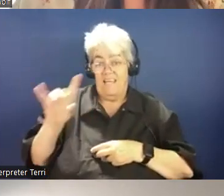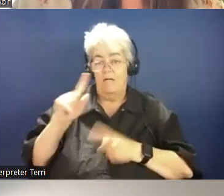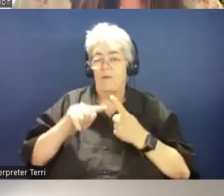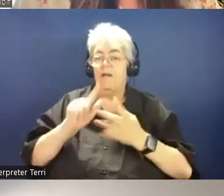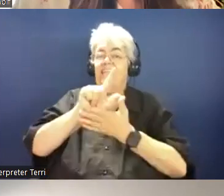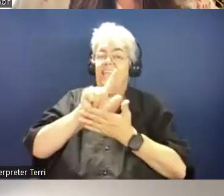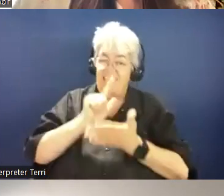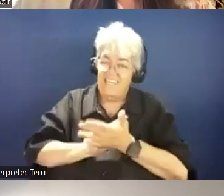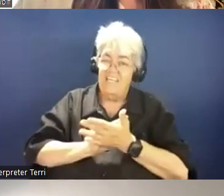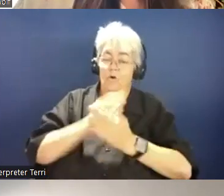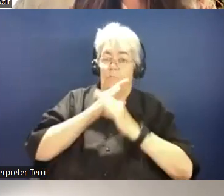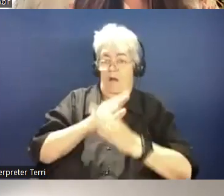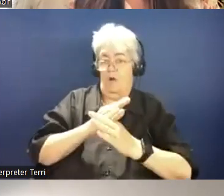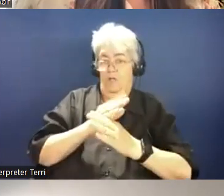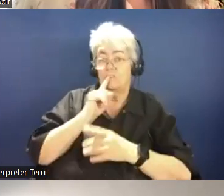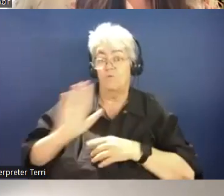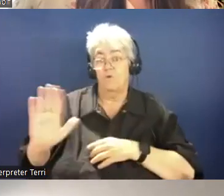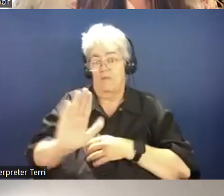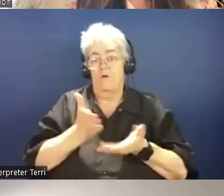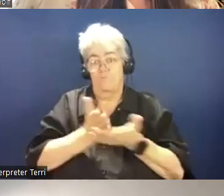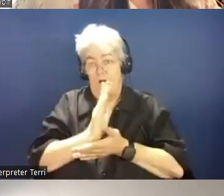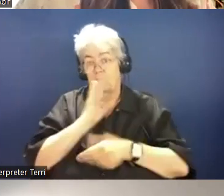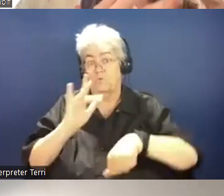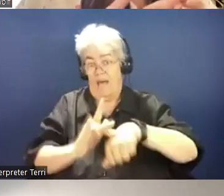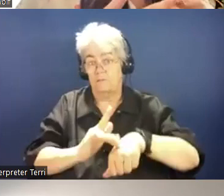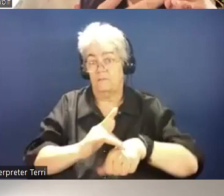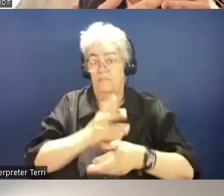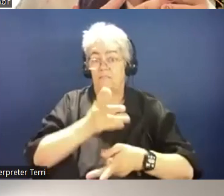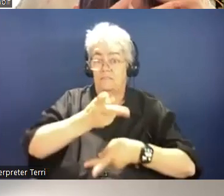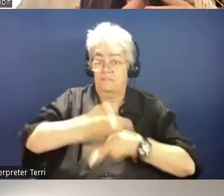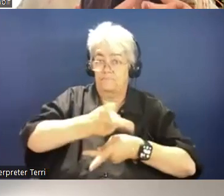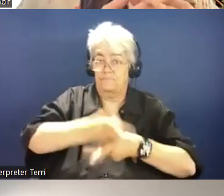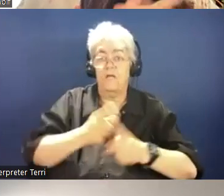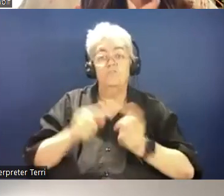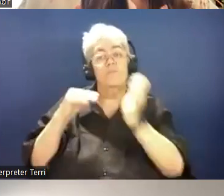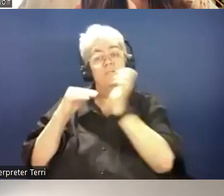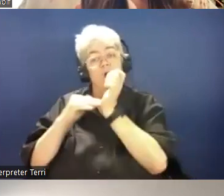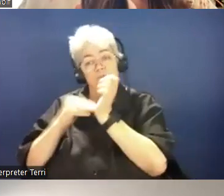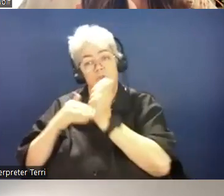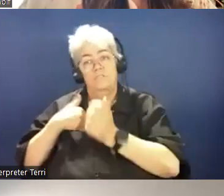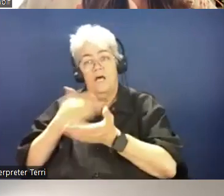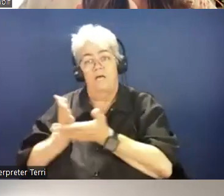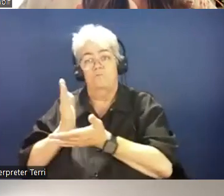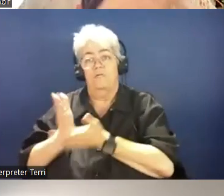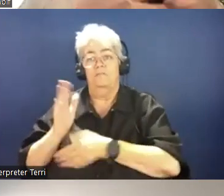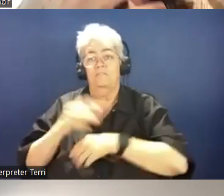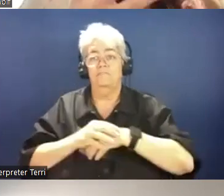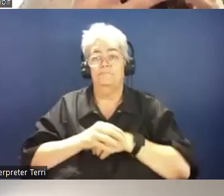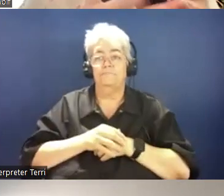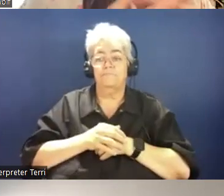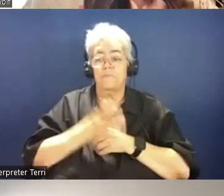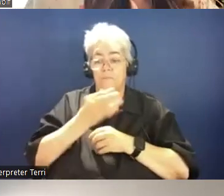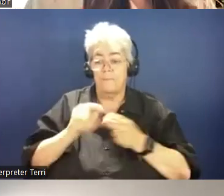making sure that providers are protected and that patients are protected if you're